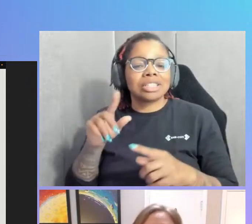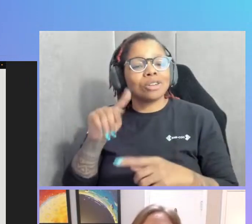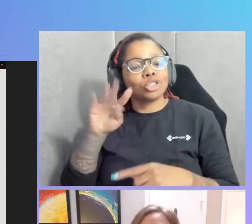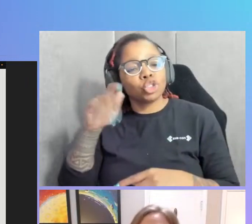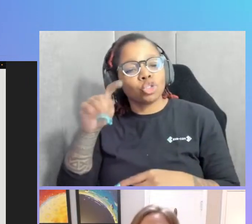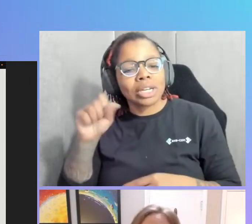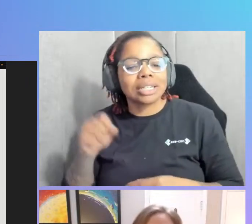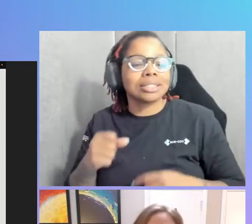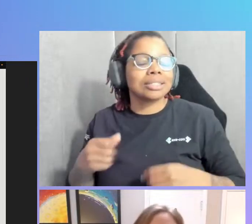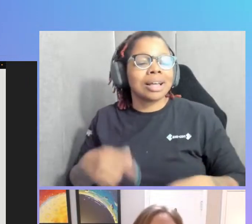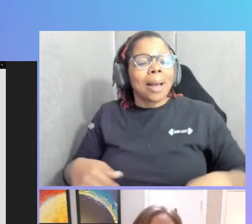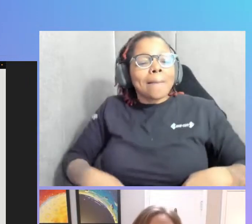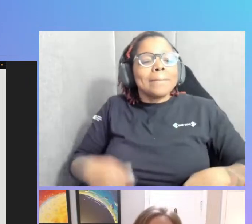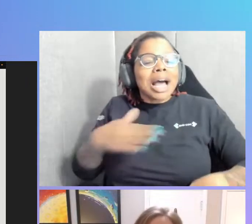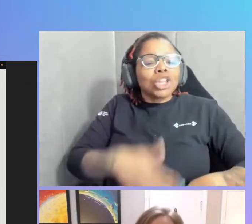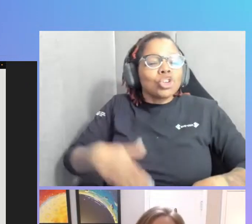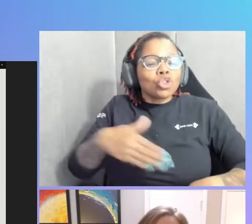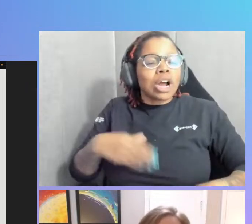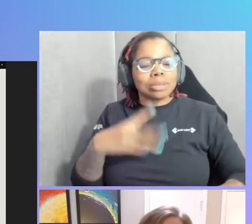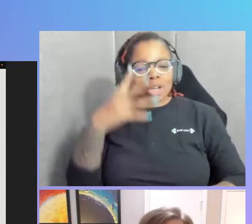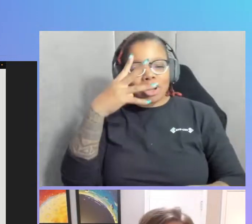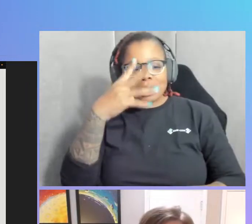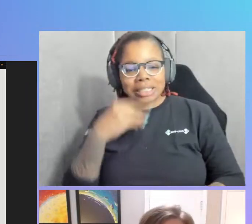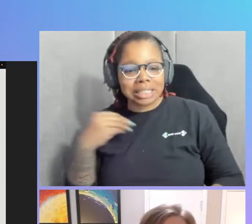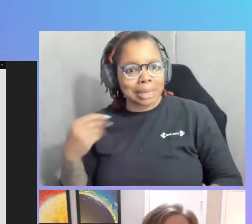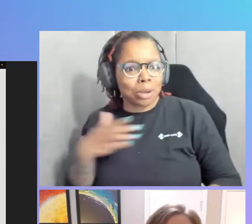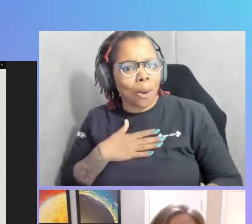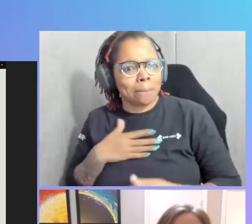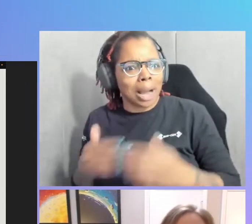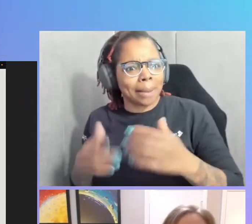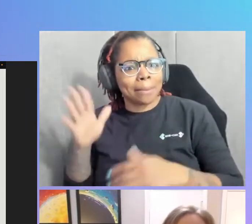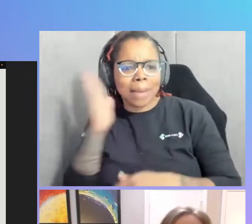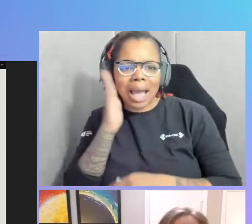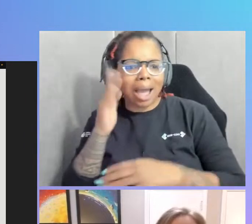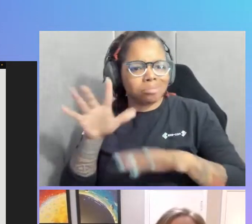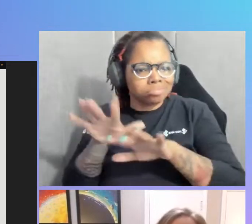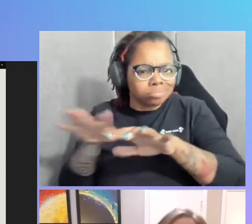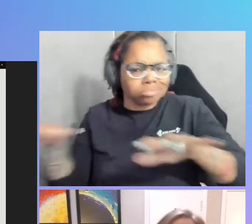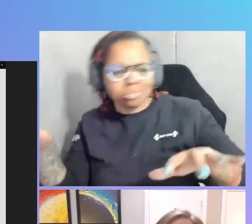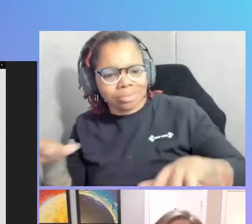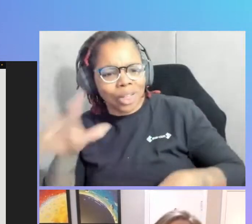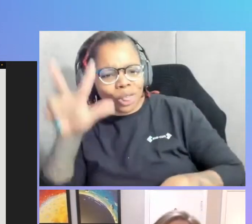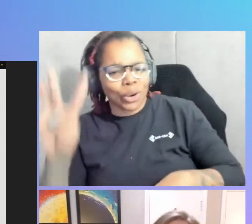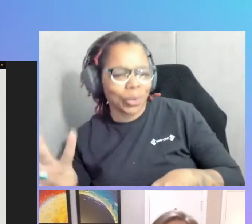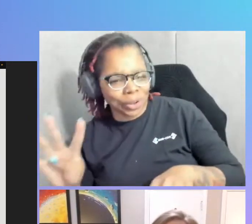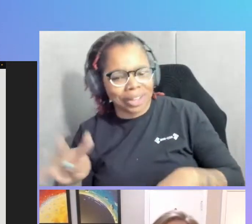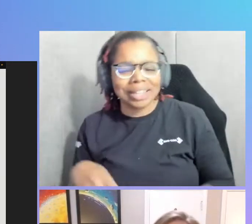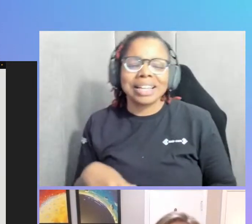rubs, and sleeping on three quarters of my bed. The words